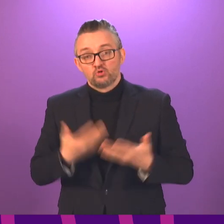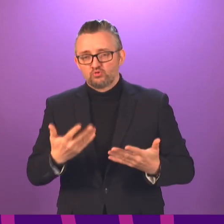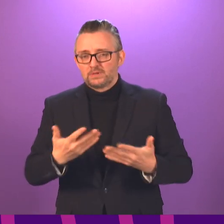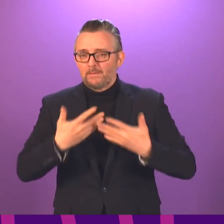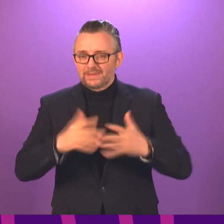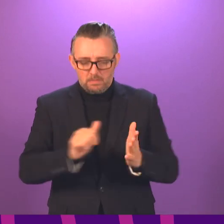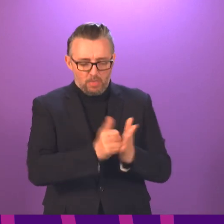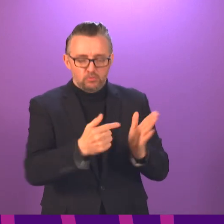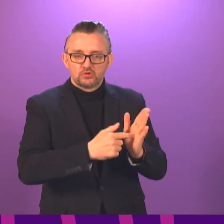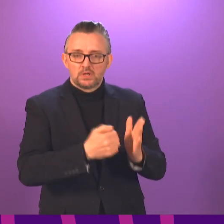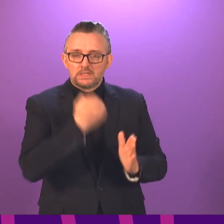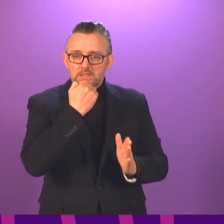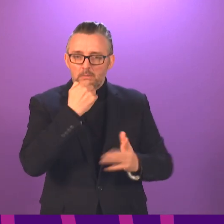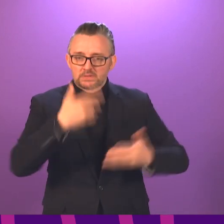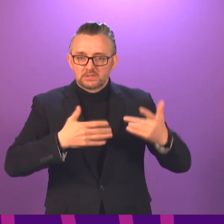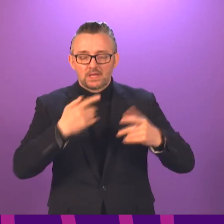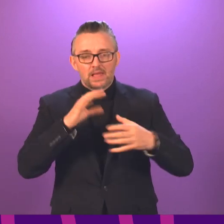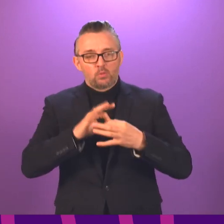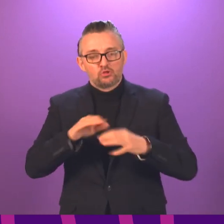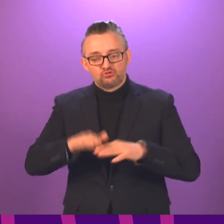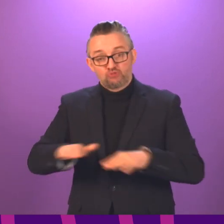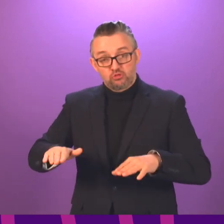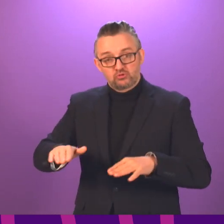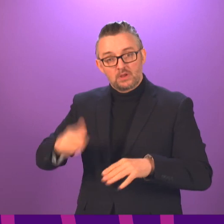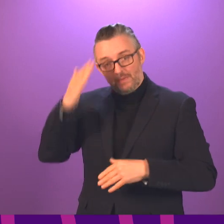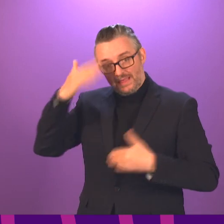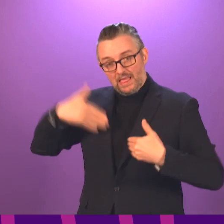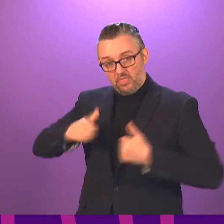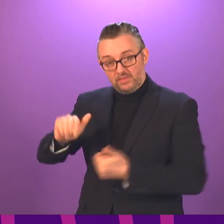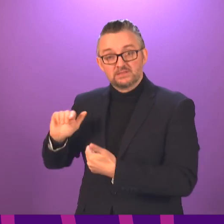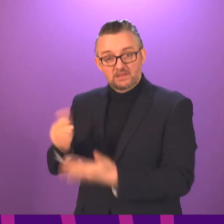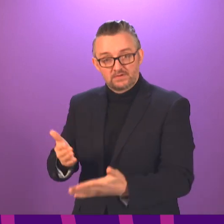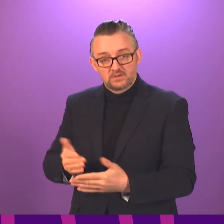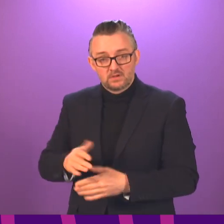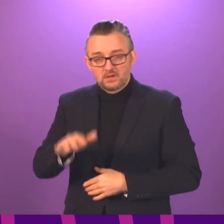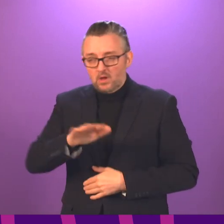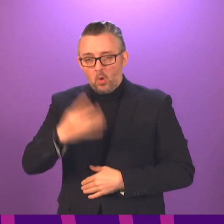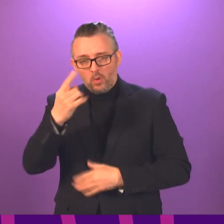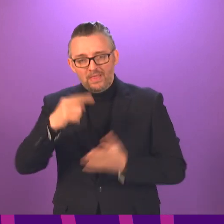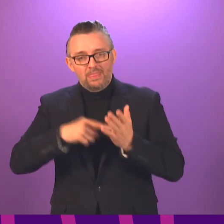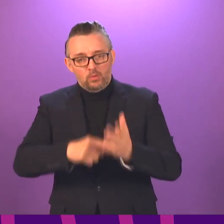on child and adolescent mental health services show that more than 1,500 children on waiting